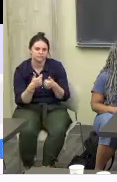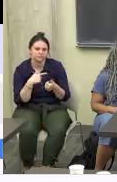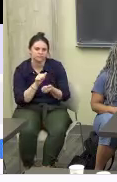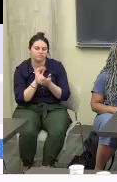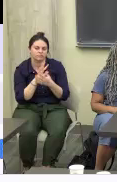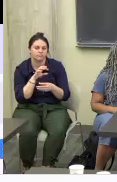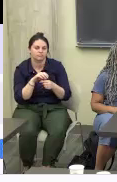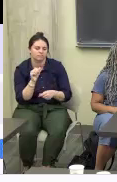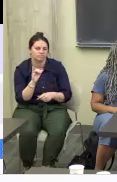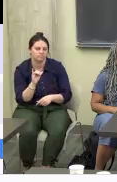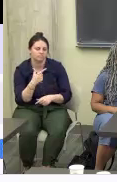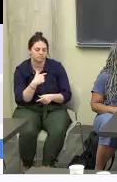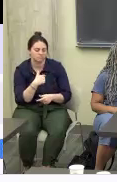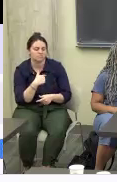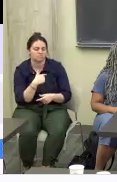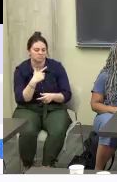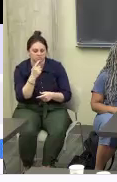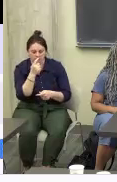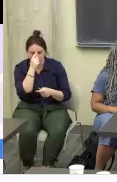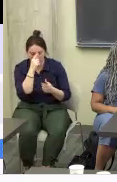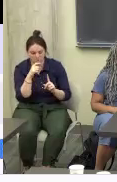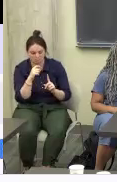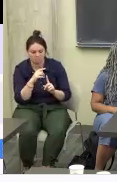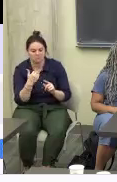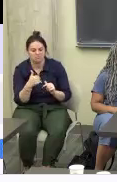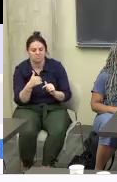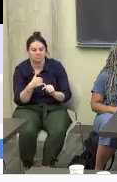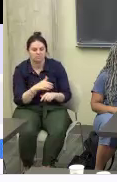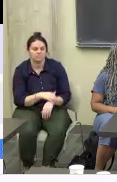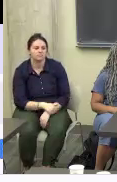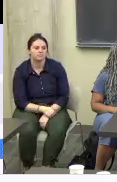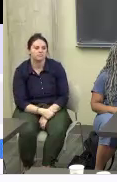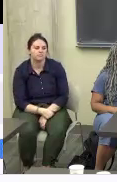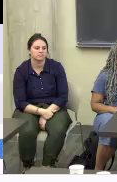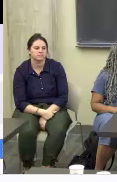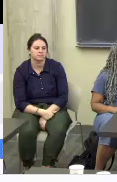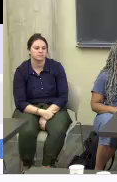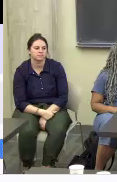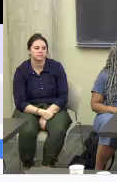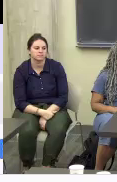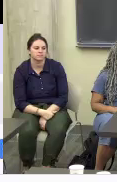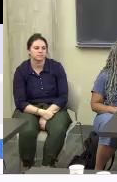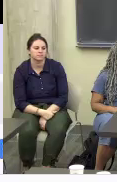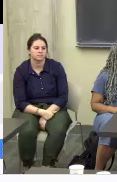I… Love the suggestion that I just blanked on his name.